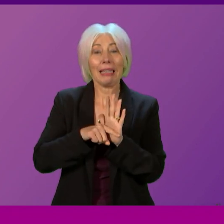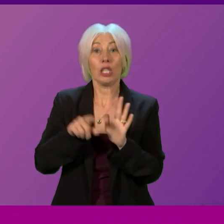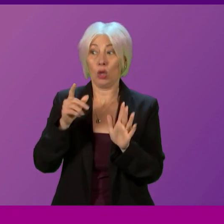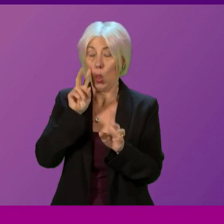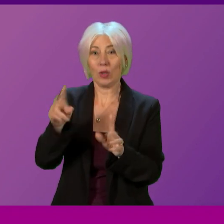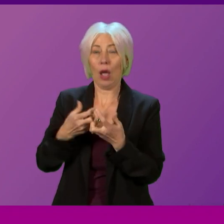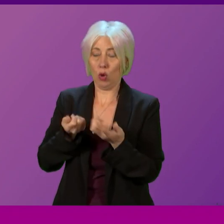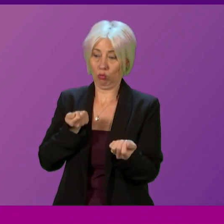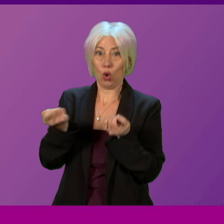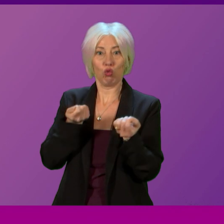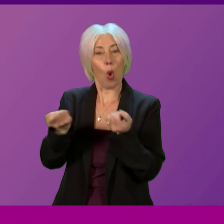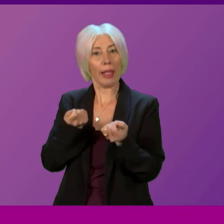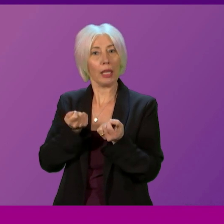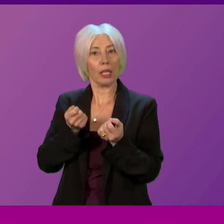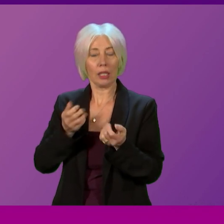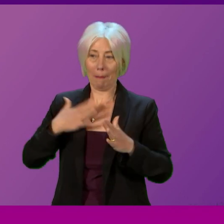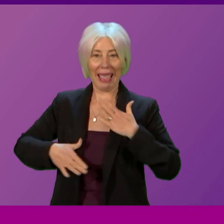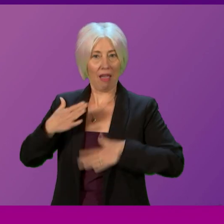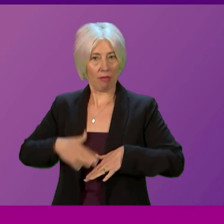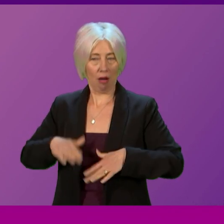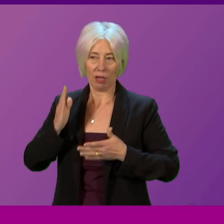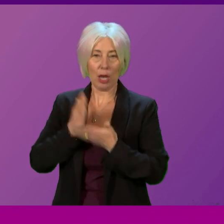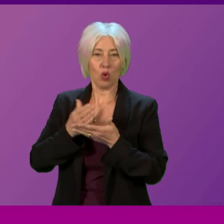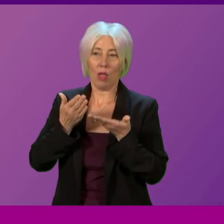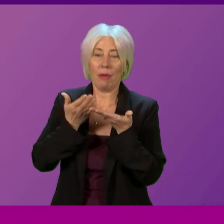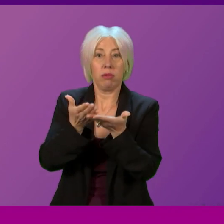forward work to ensure that people who are working in the public sector can confidently